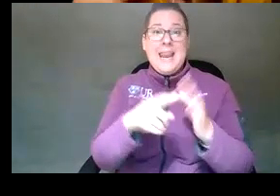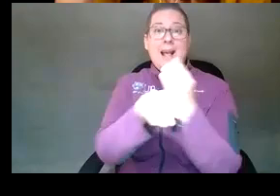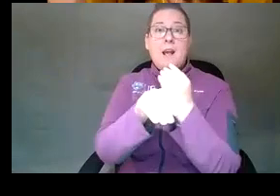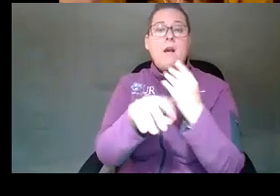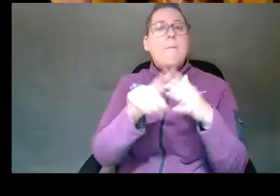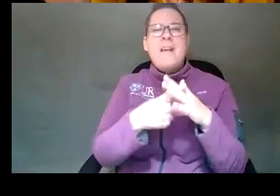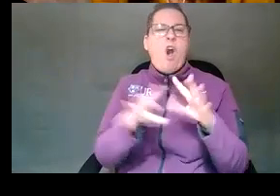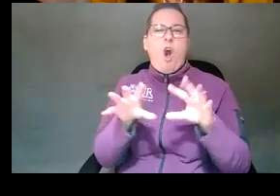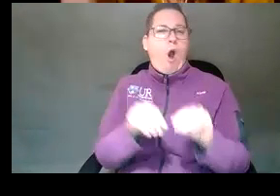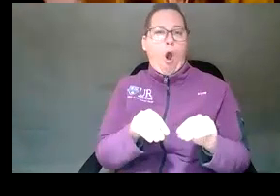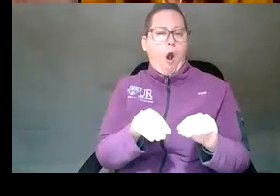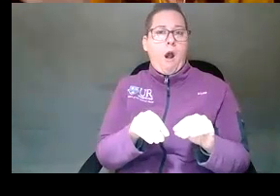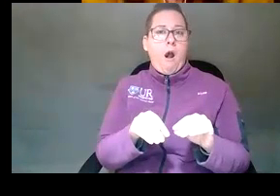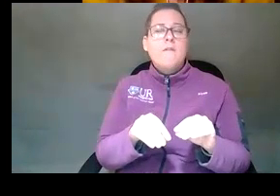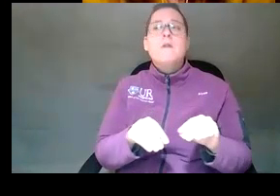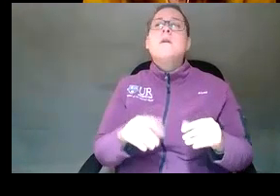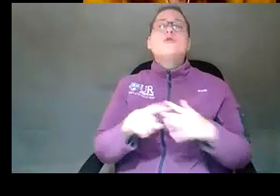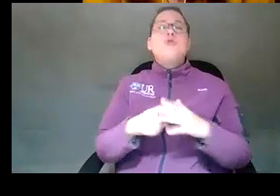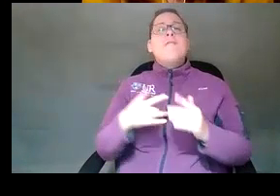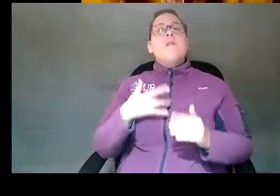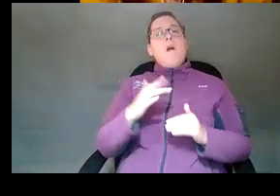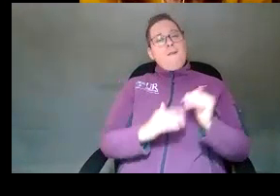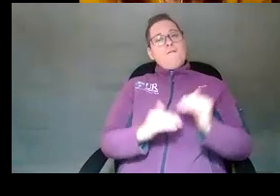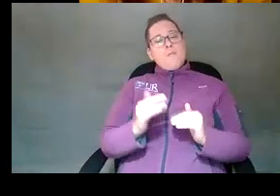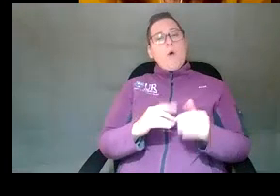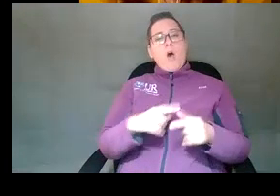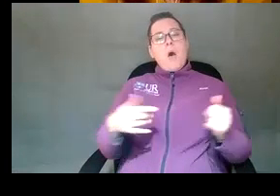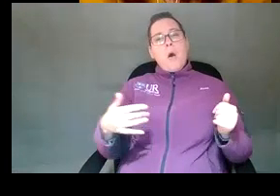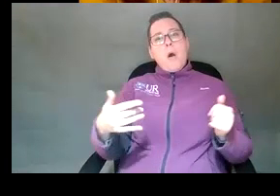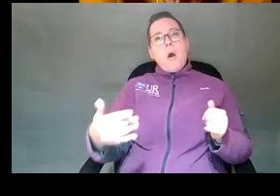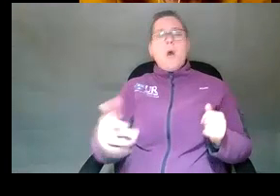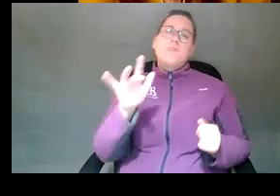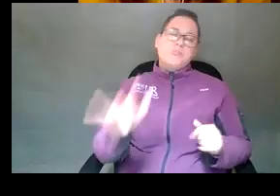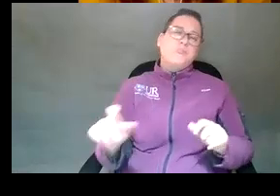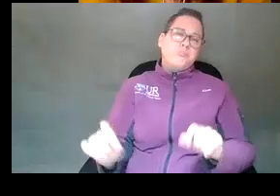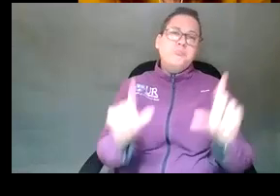kind of get comfortable and usually by the end of session the video comes back on but you know